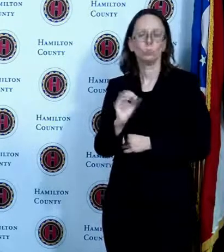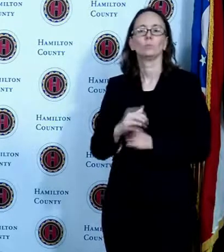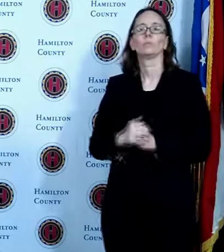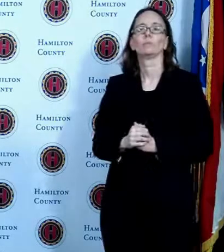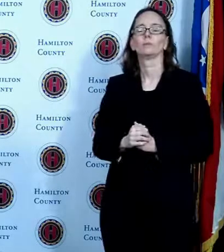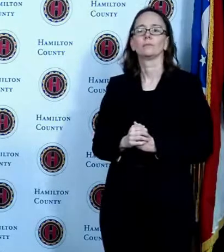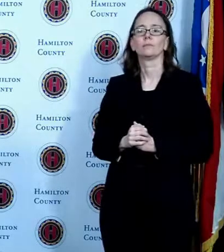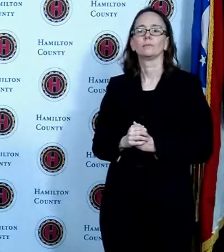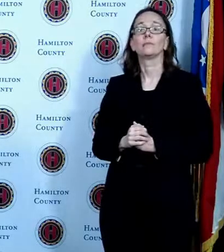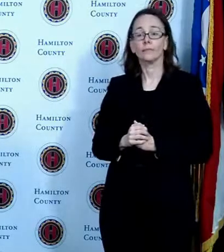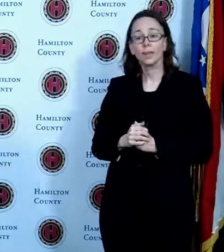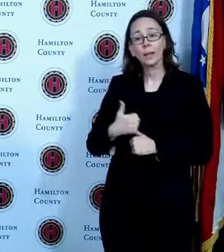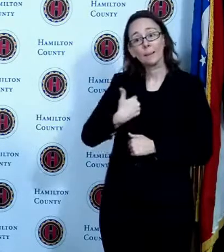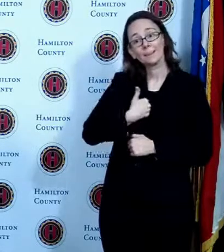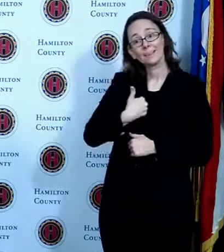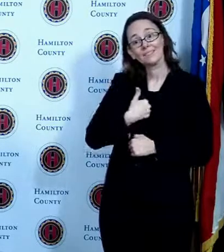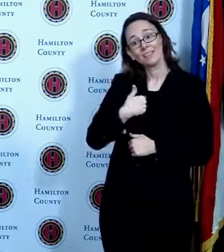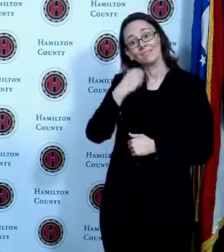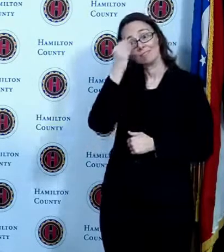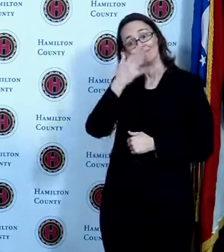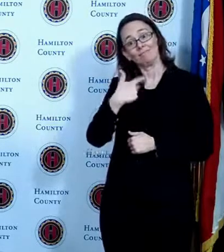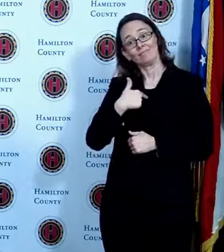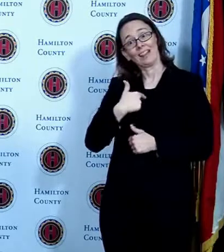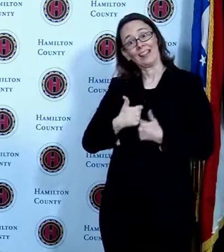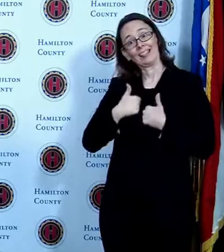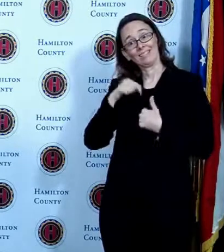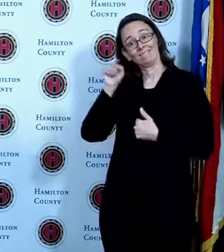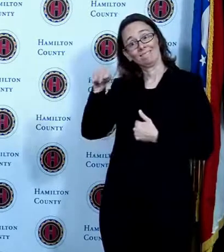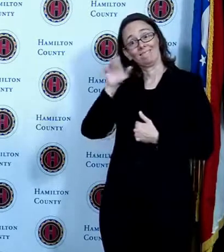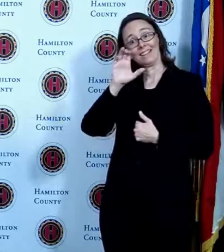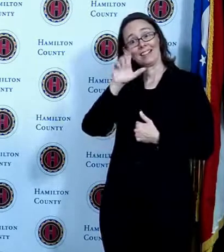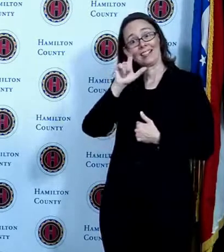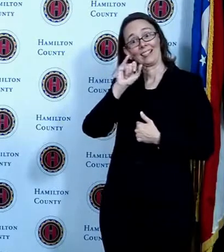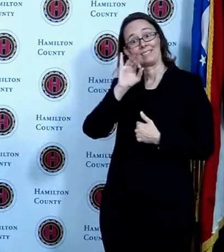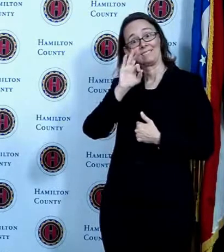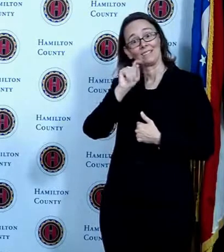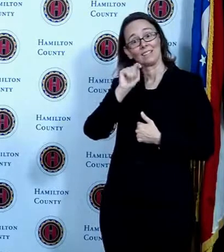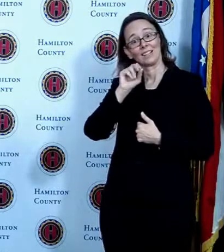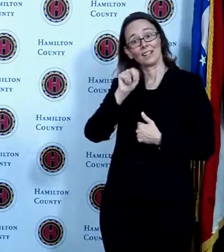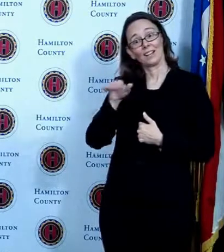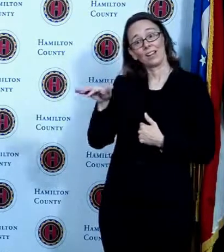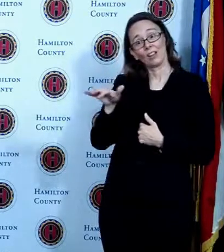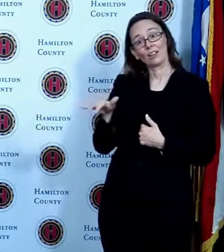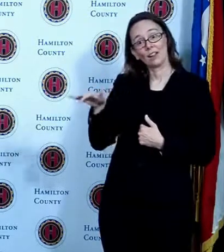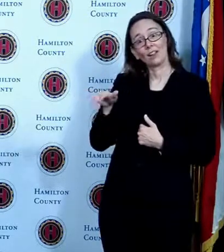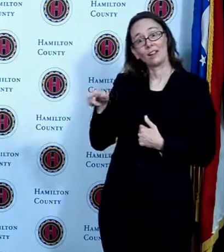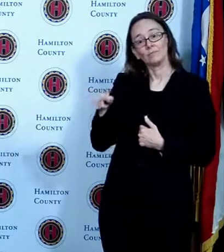to say I live up in the Clifton area and you know it's a bad day when you hear